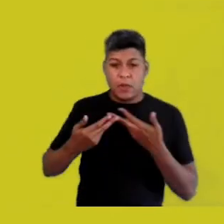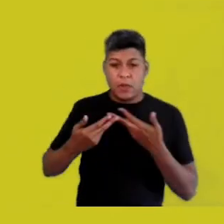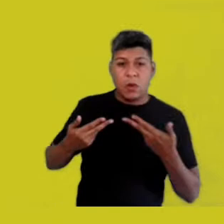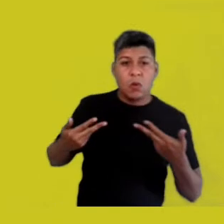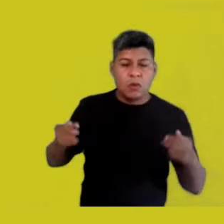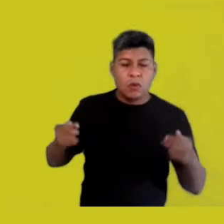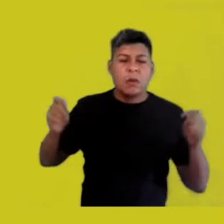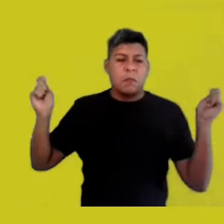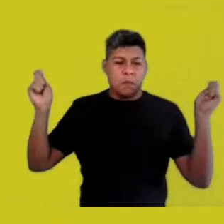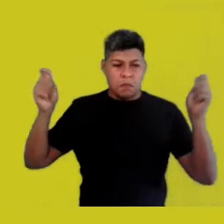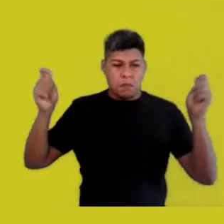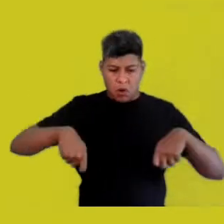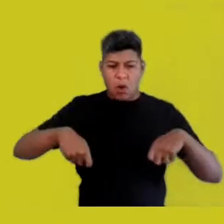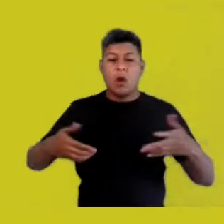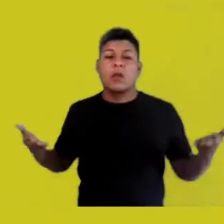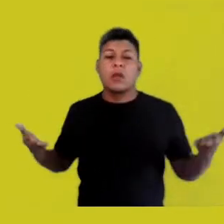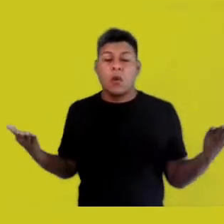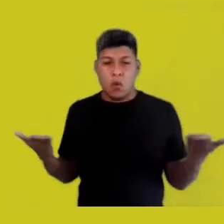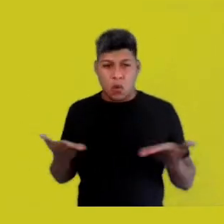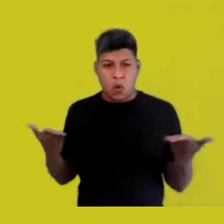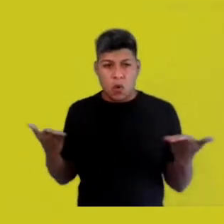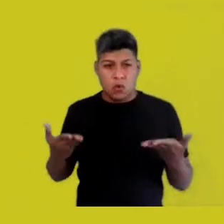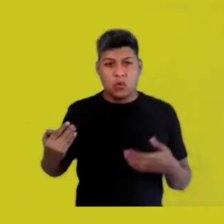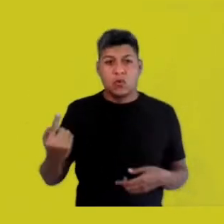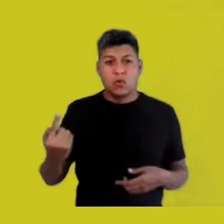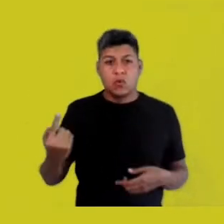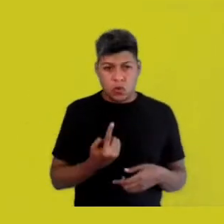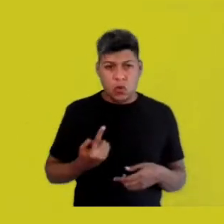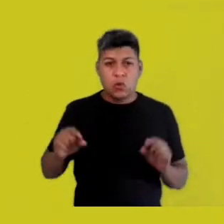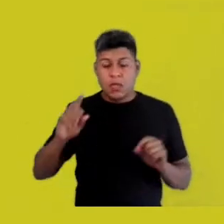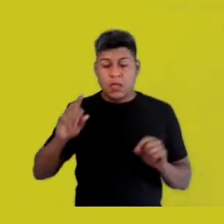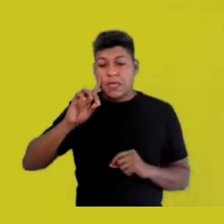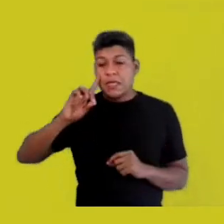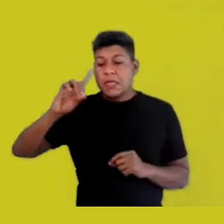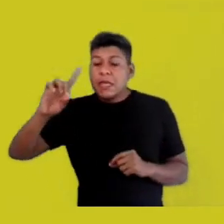and today, to us, is practically a day of celebration,